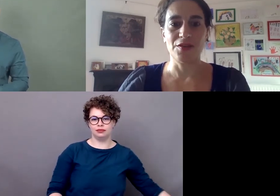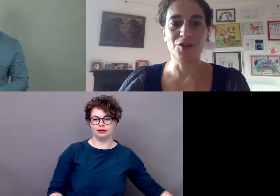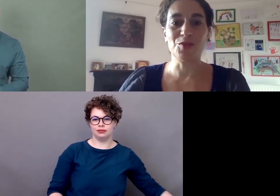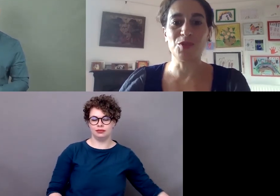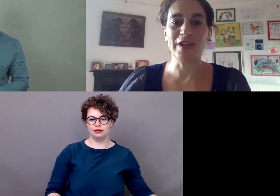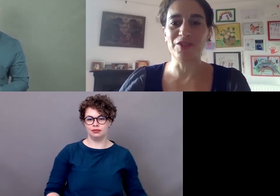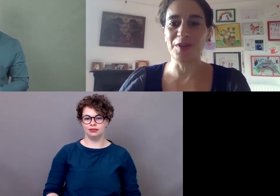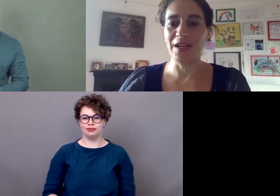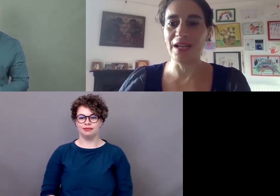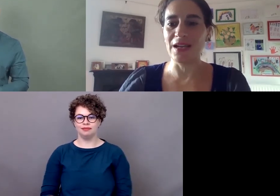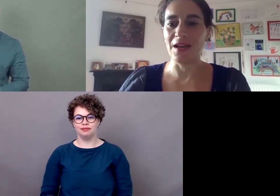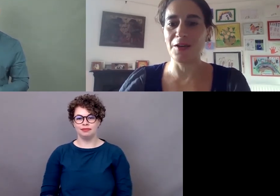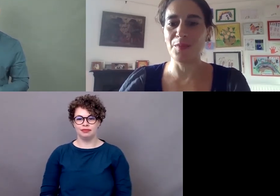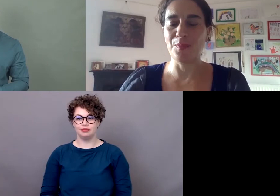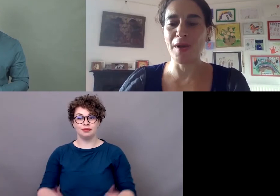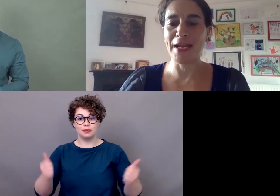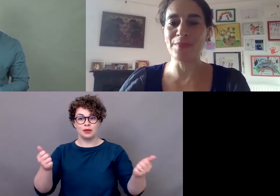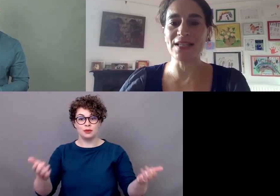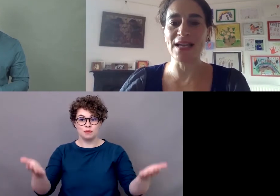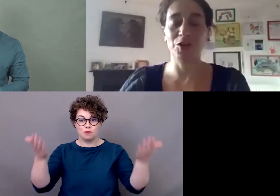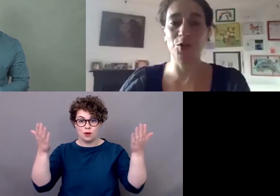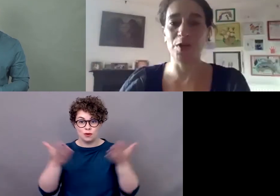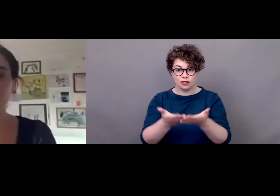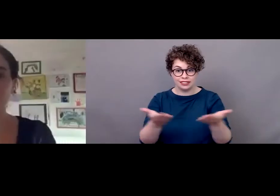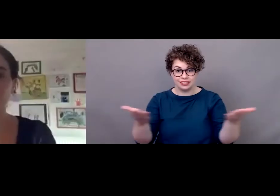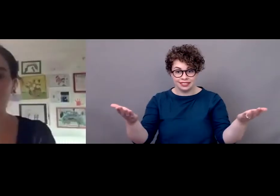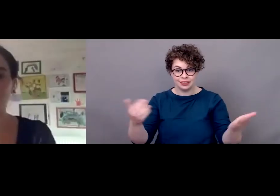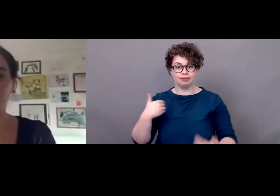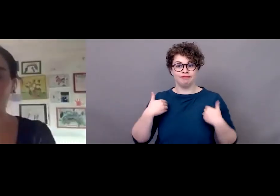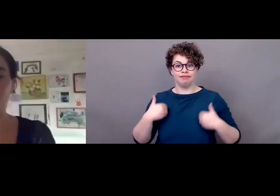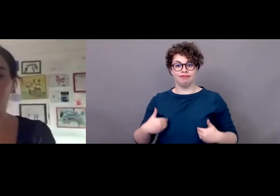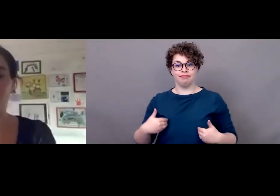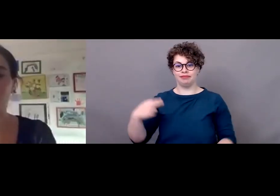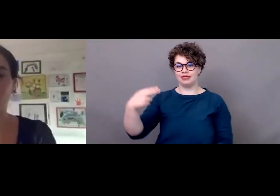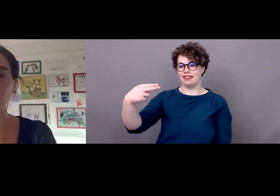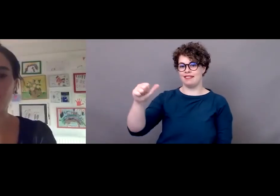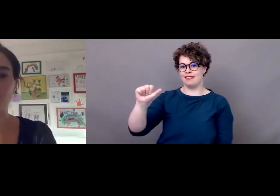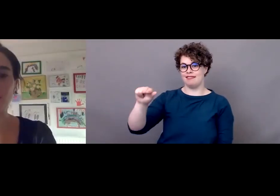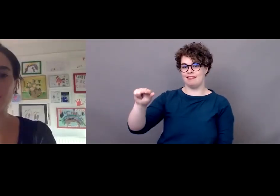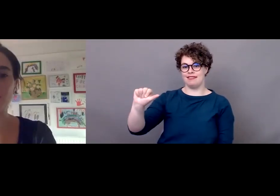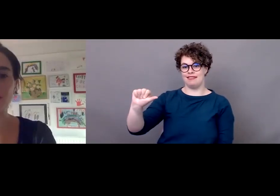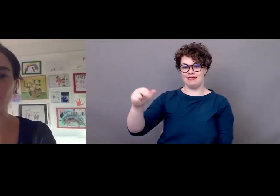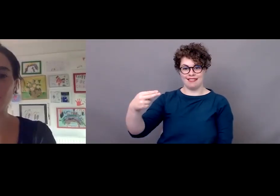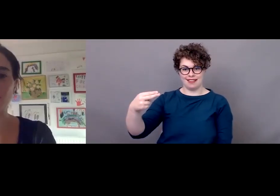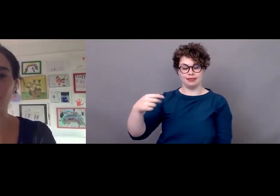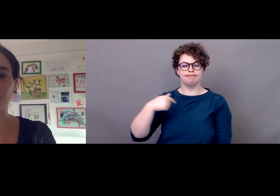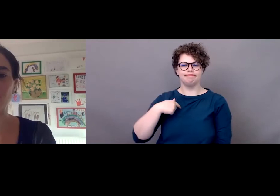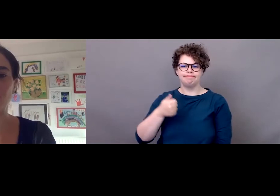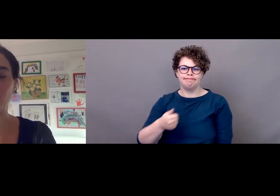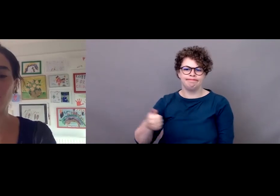Hannah Kuper: Good morning everybody. My name is Hannah Kuper, I am the professor of epidemiology at the London School of